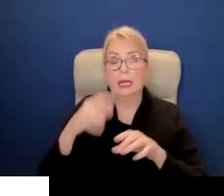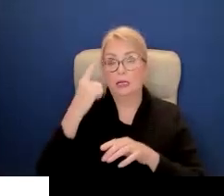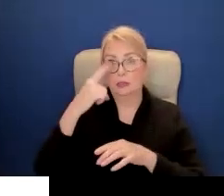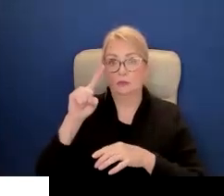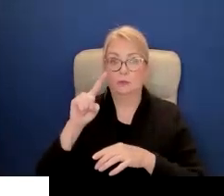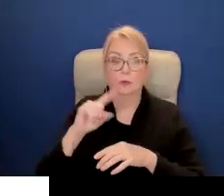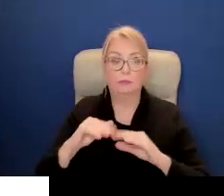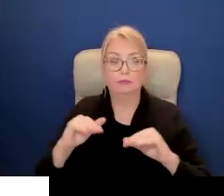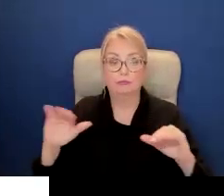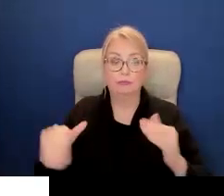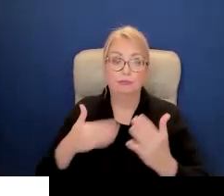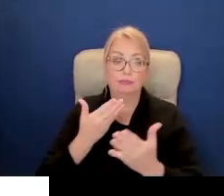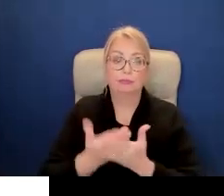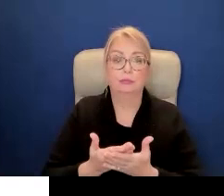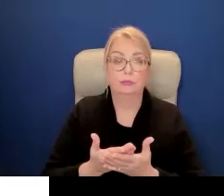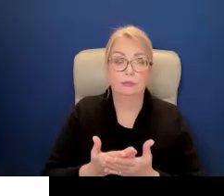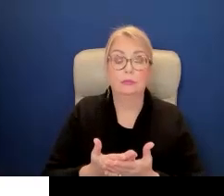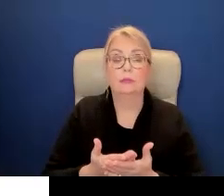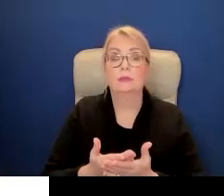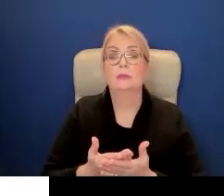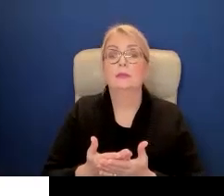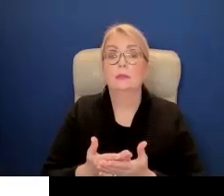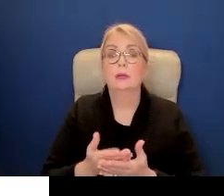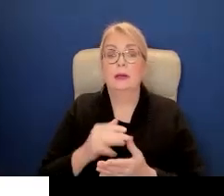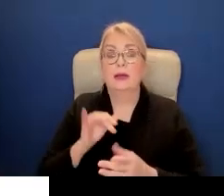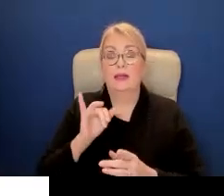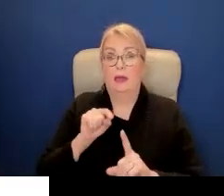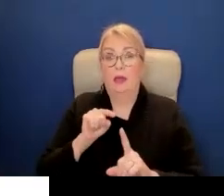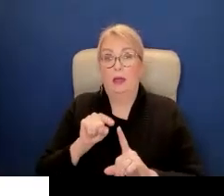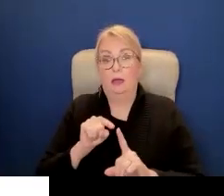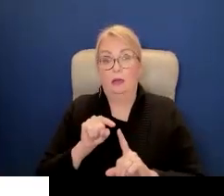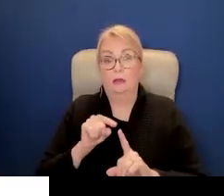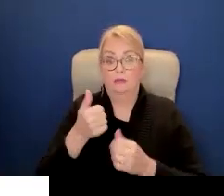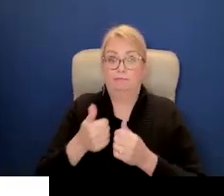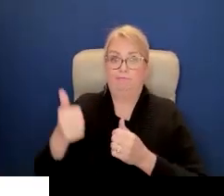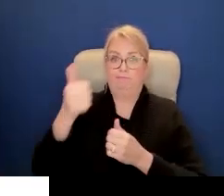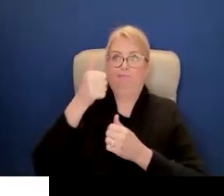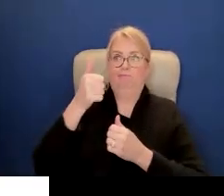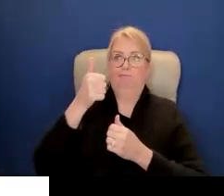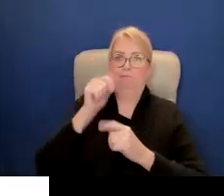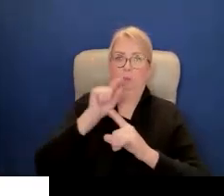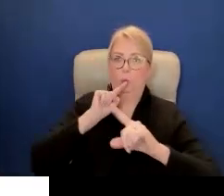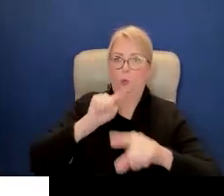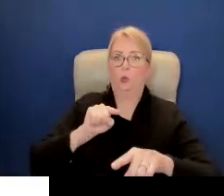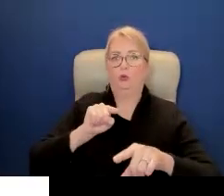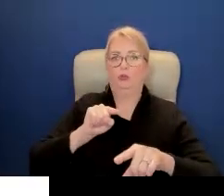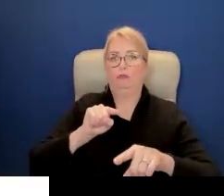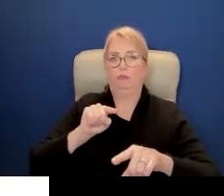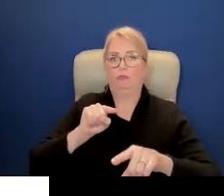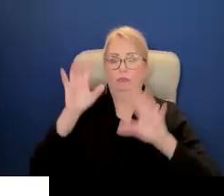Deferred action for Childhood Arrivals was the executive order, that, Obama